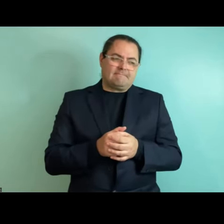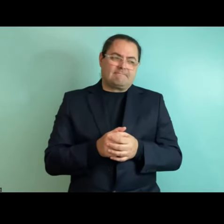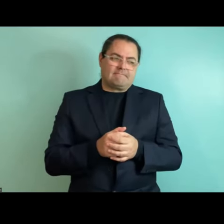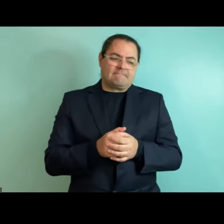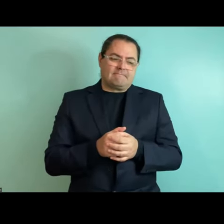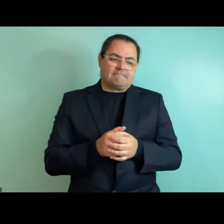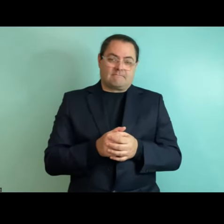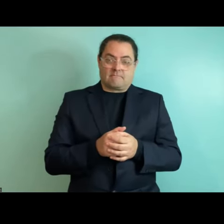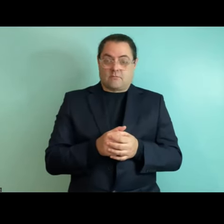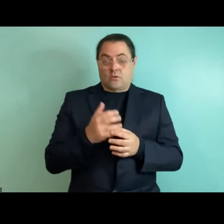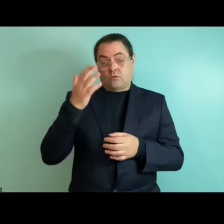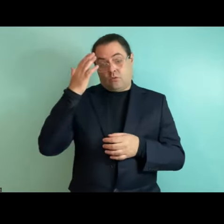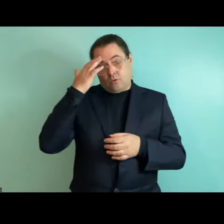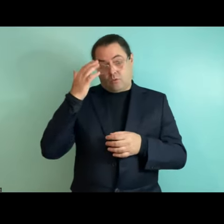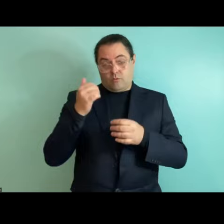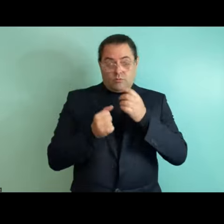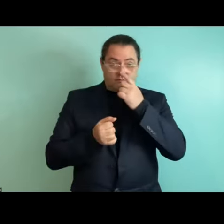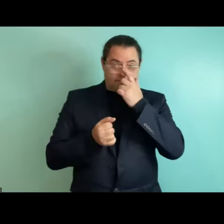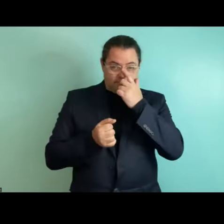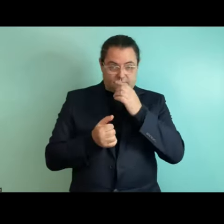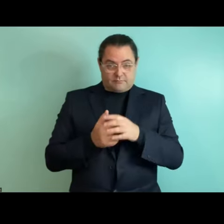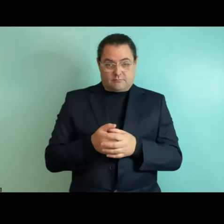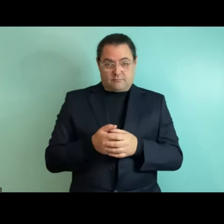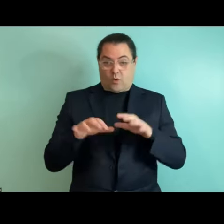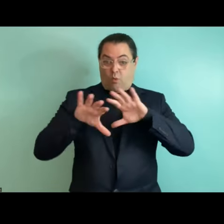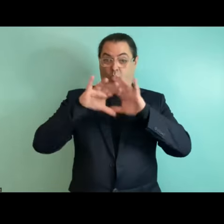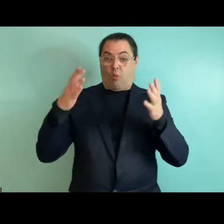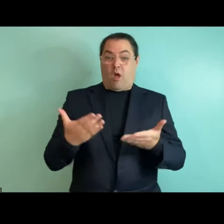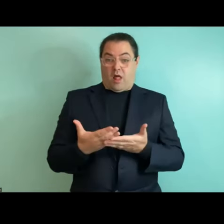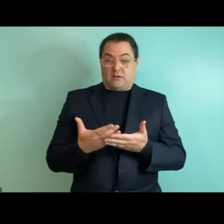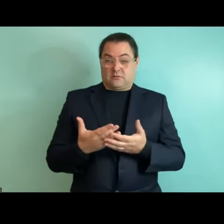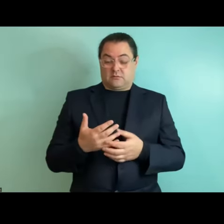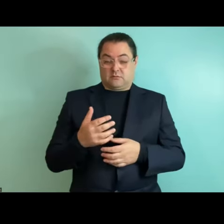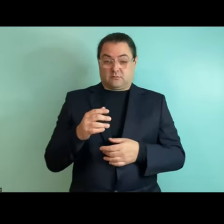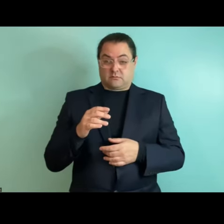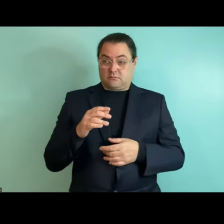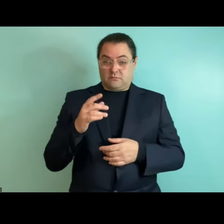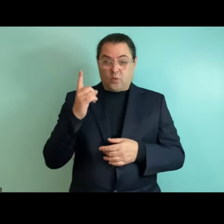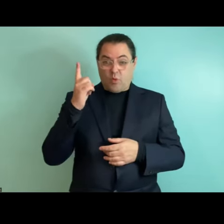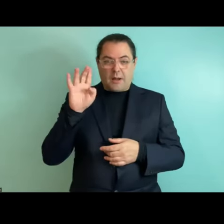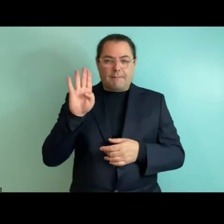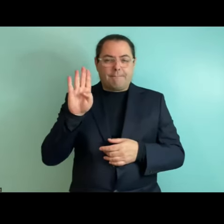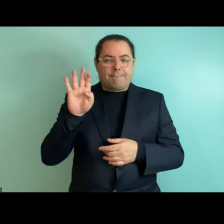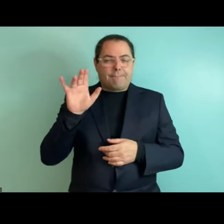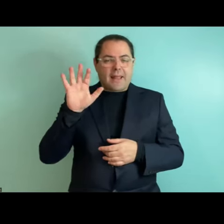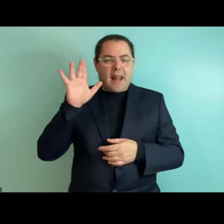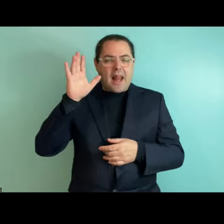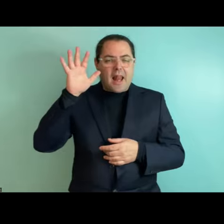billion people with disabilities globally, and the various types of disabilities that